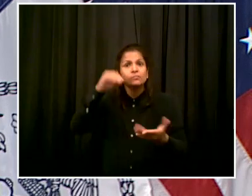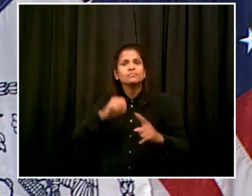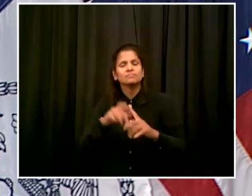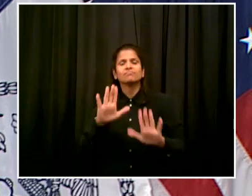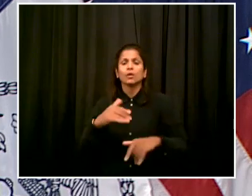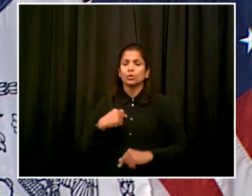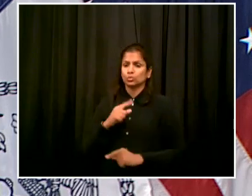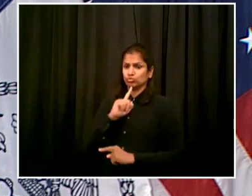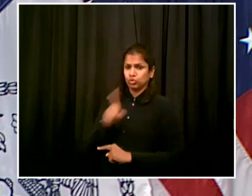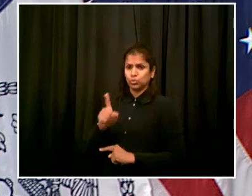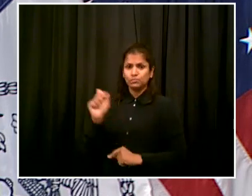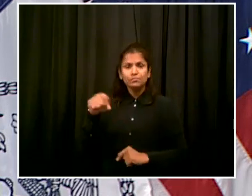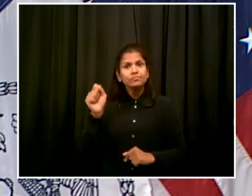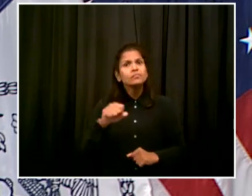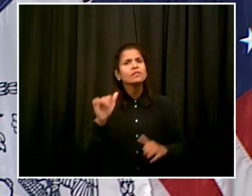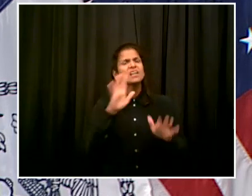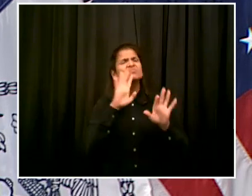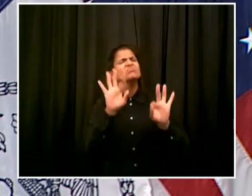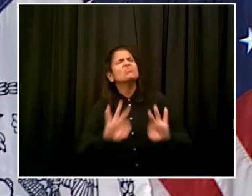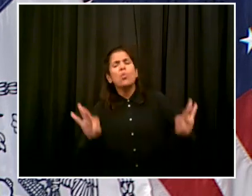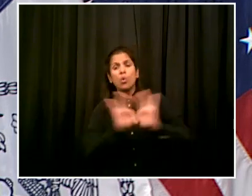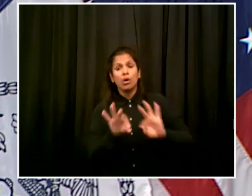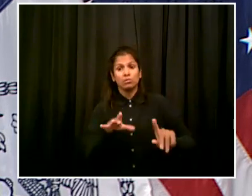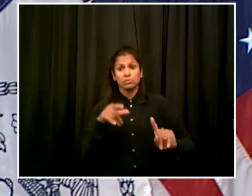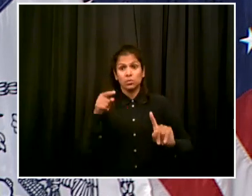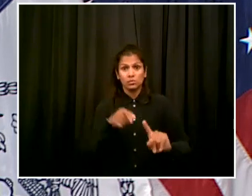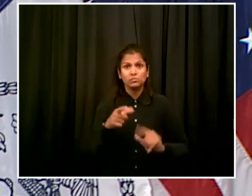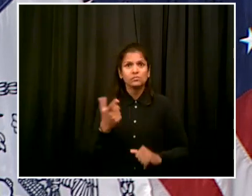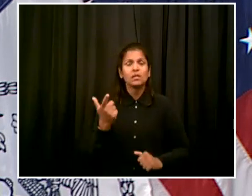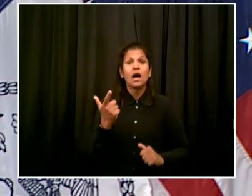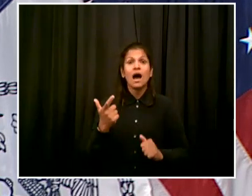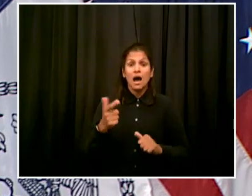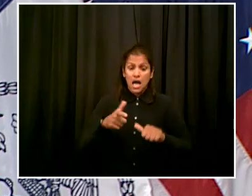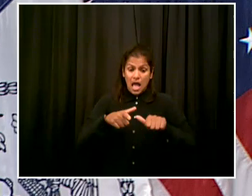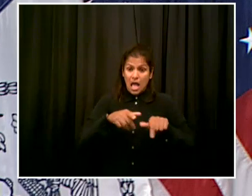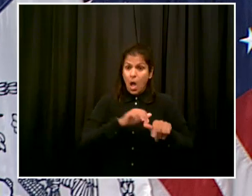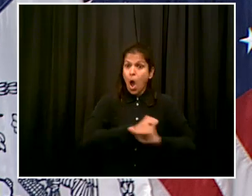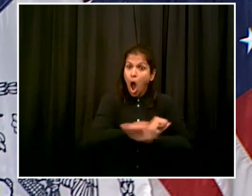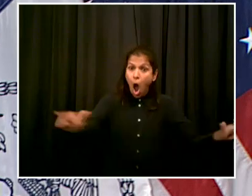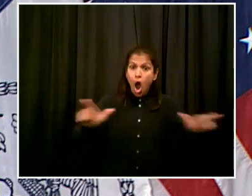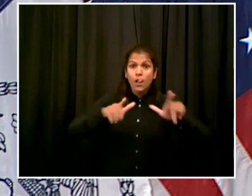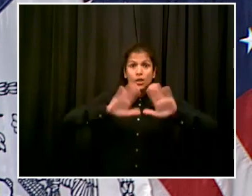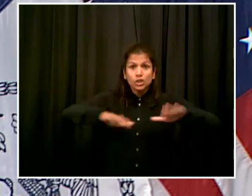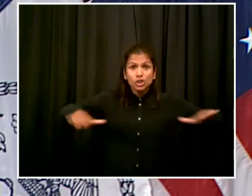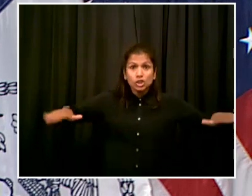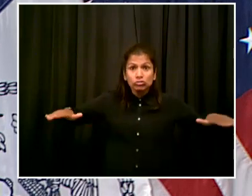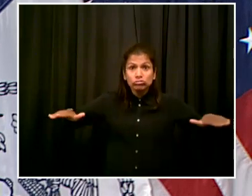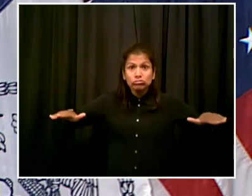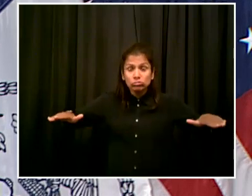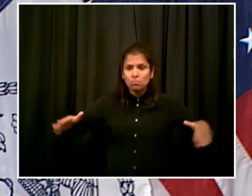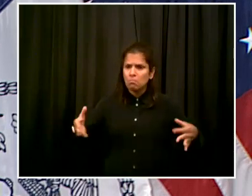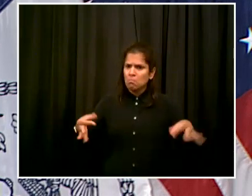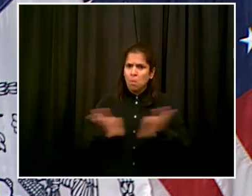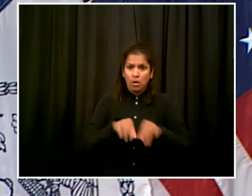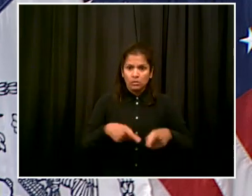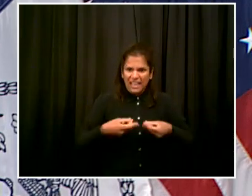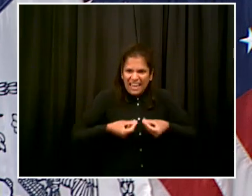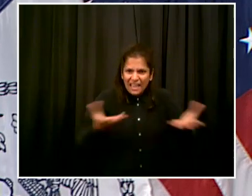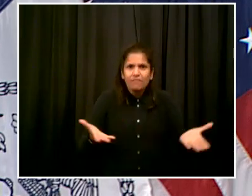THE MOST IMPORTANT POINT ISE GTNTIG DEVICES AND SERVICES INTO THE HANDS OF